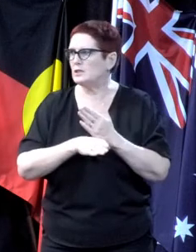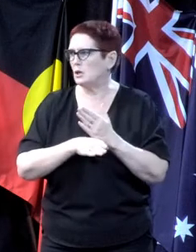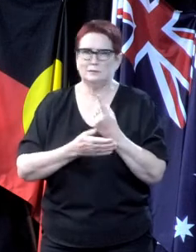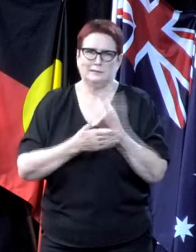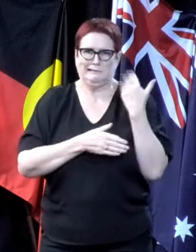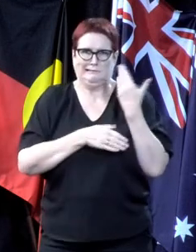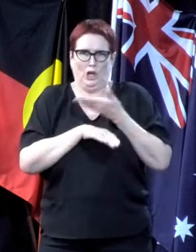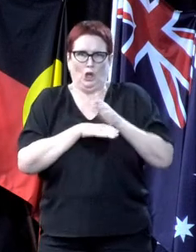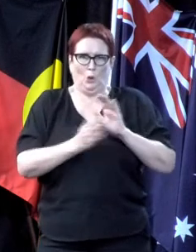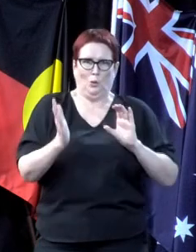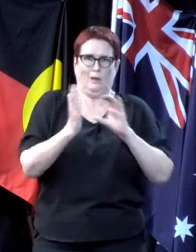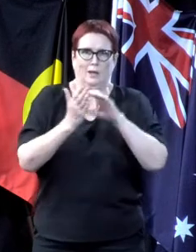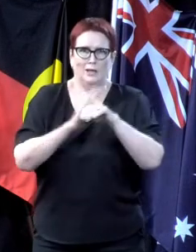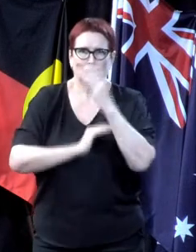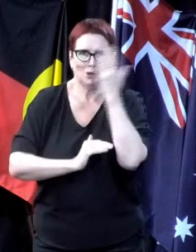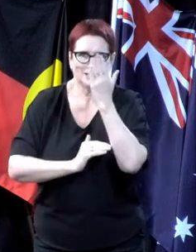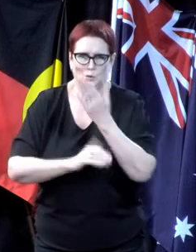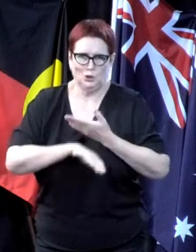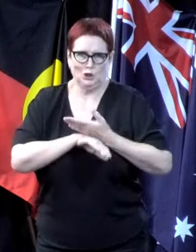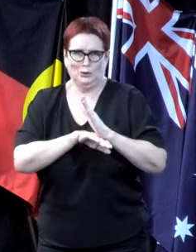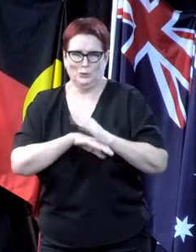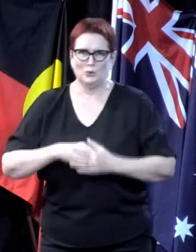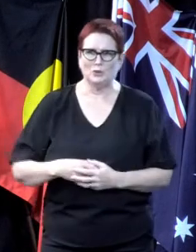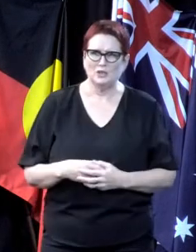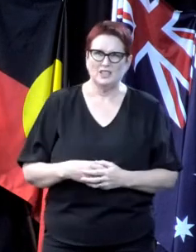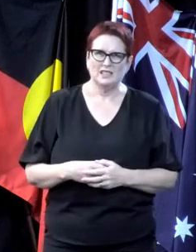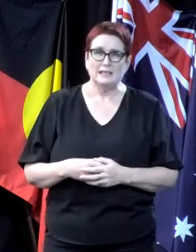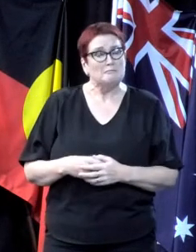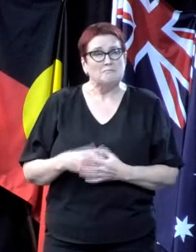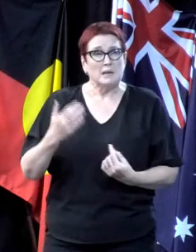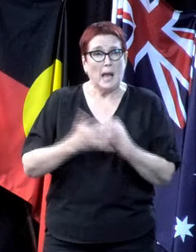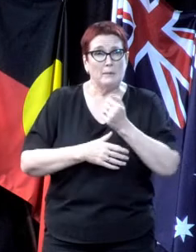It’s probably happened at our school somewhat faster than other schools.